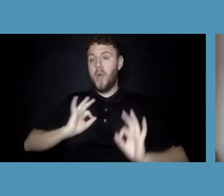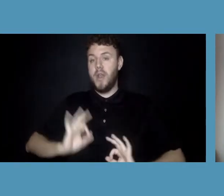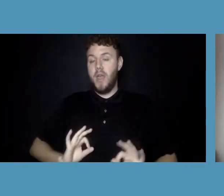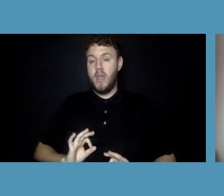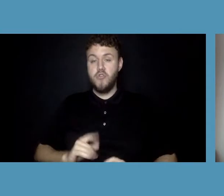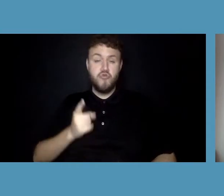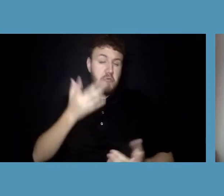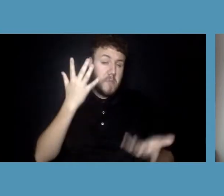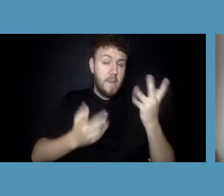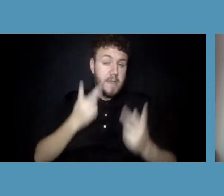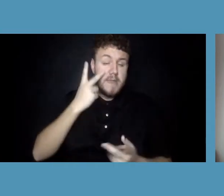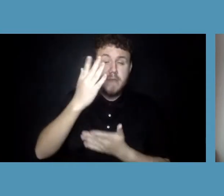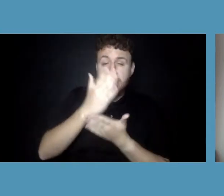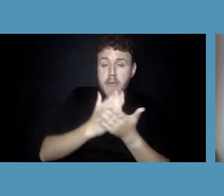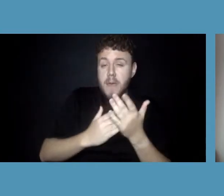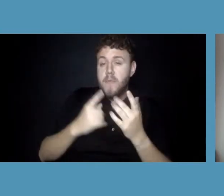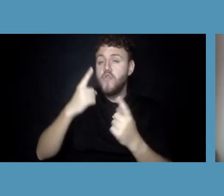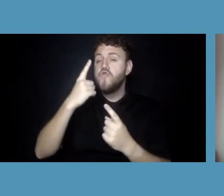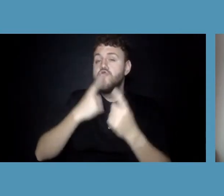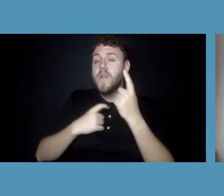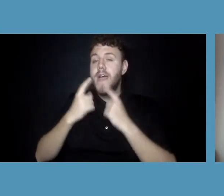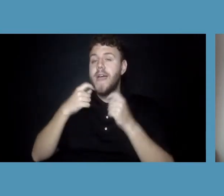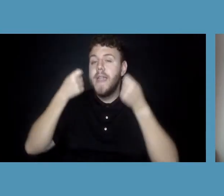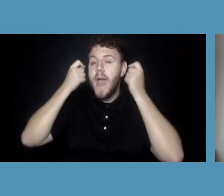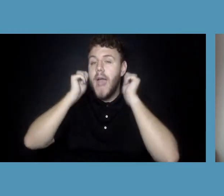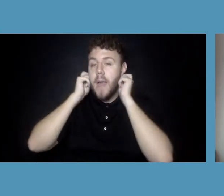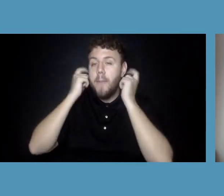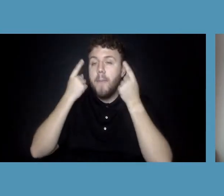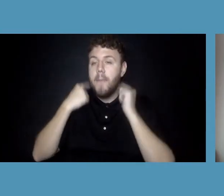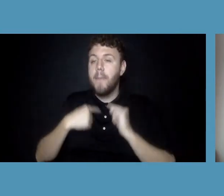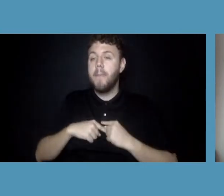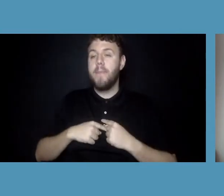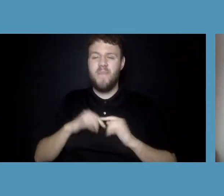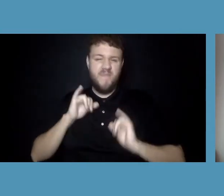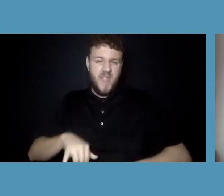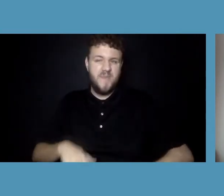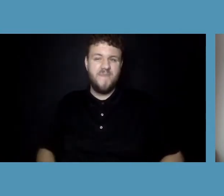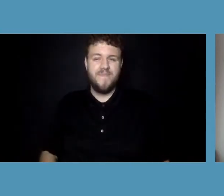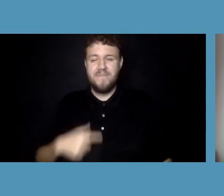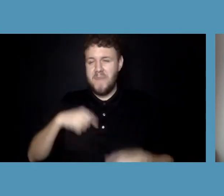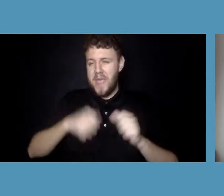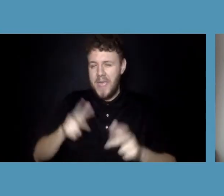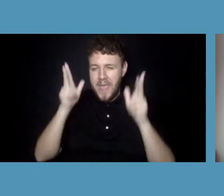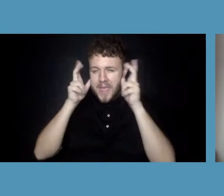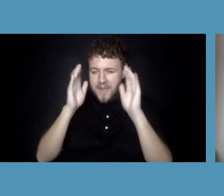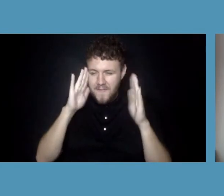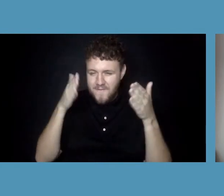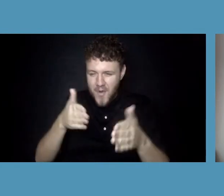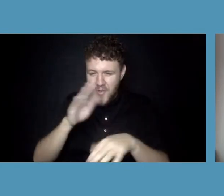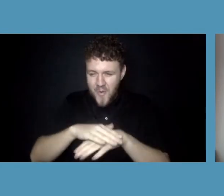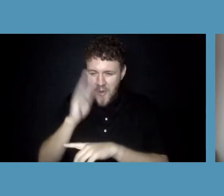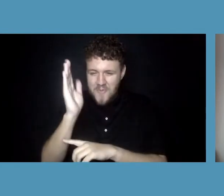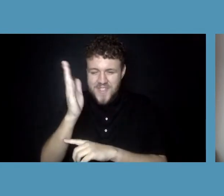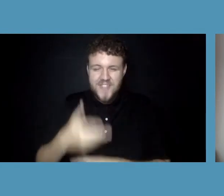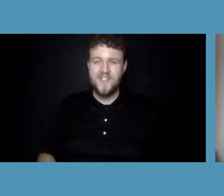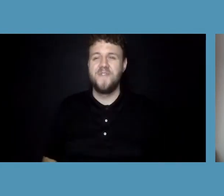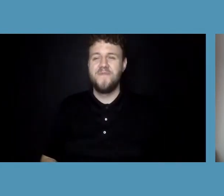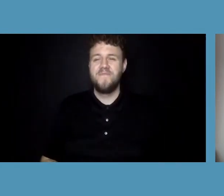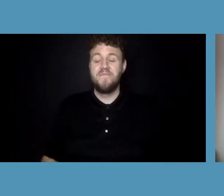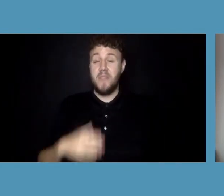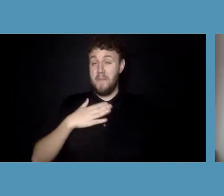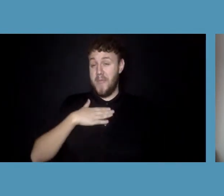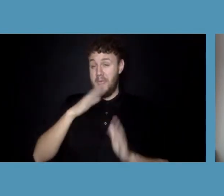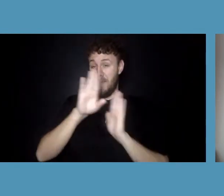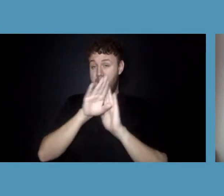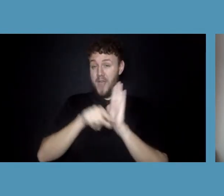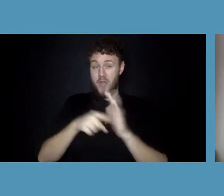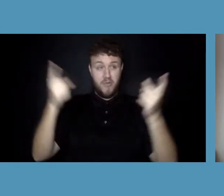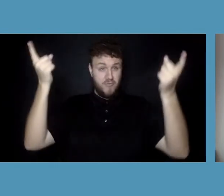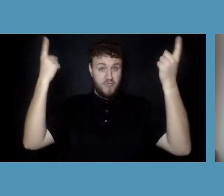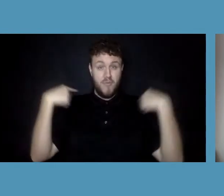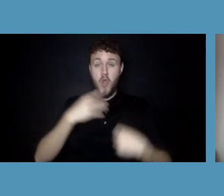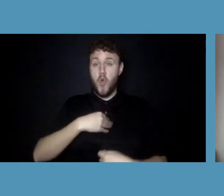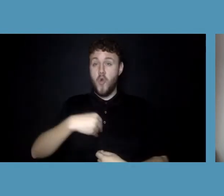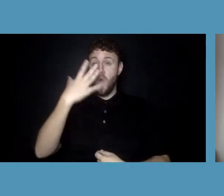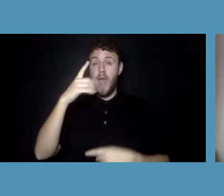red ear pods, so I can concentrate better, my background is a white closet doors with